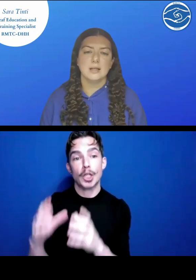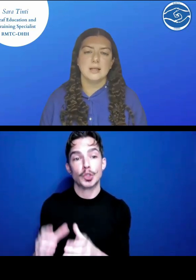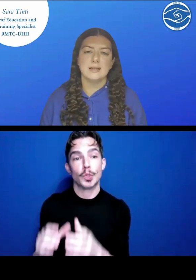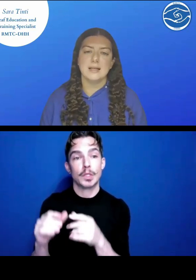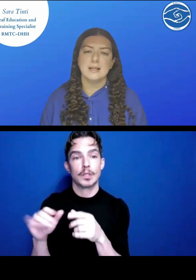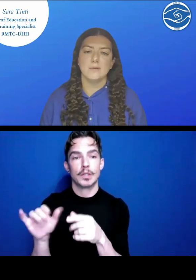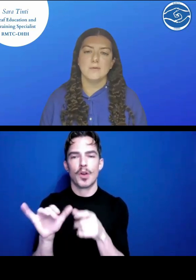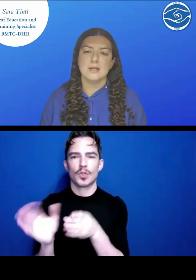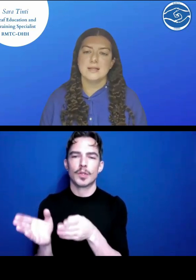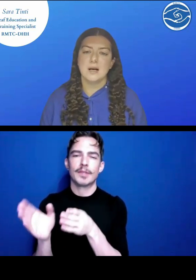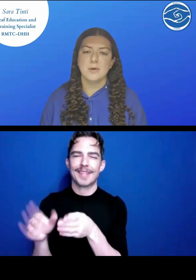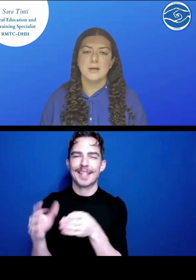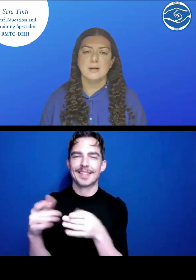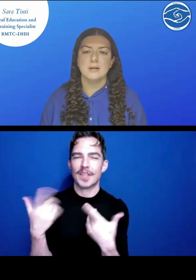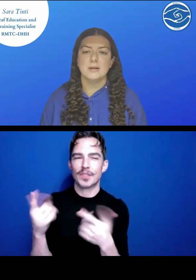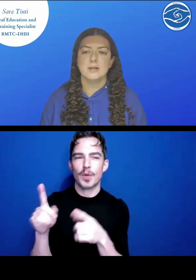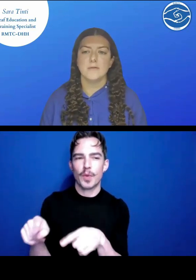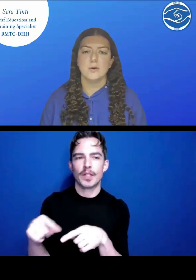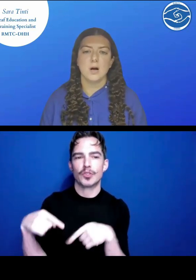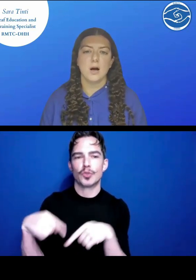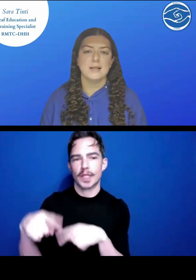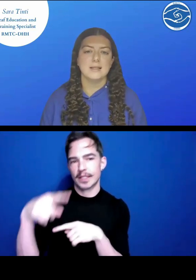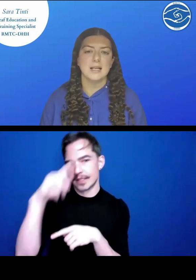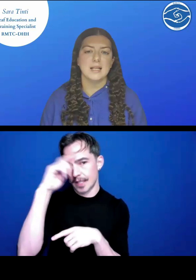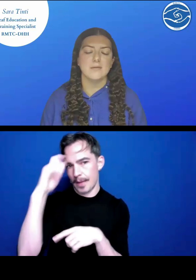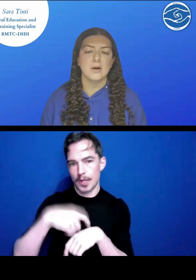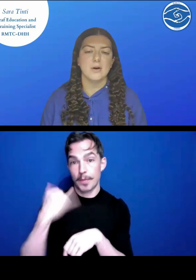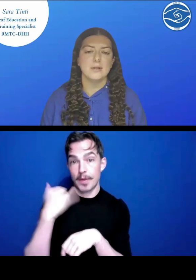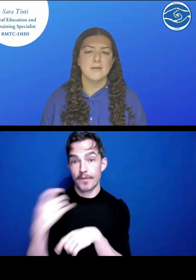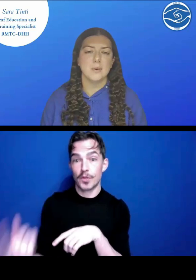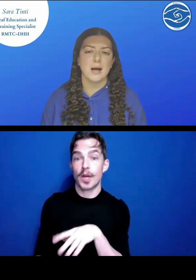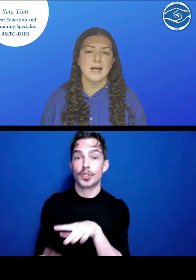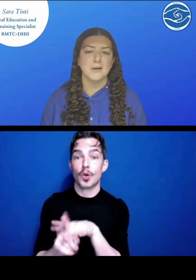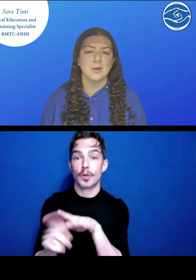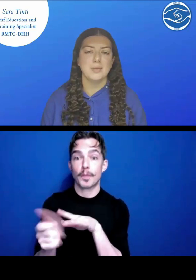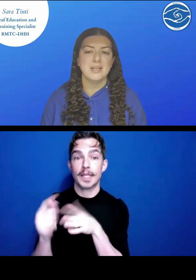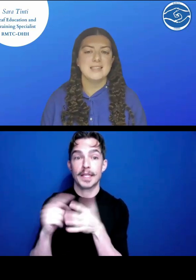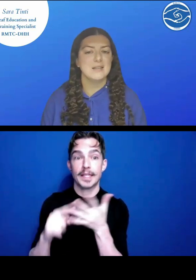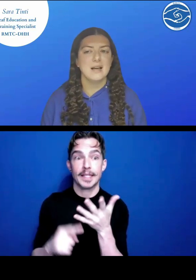we attended over the summer. So, if you caught us at any of those, if you were at any of the BSIS